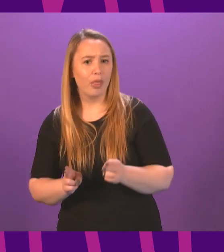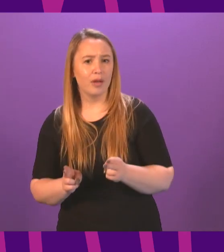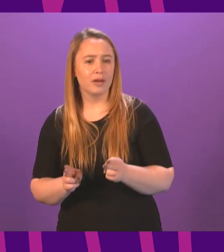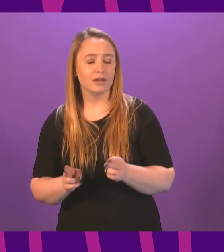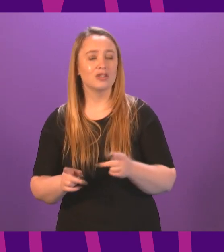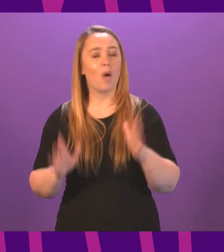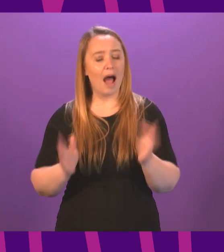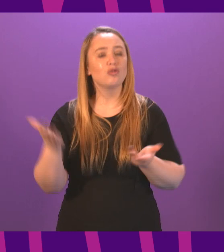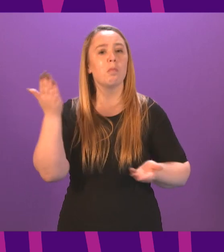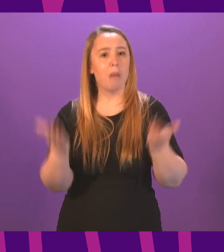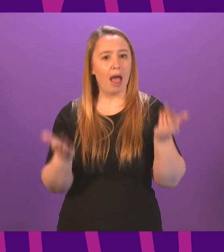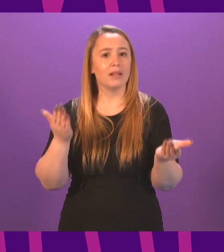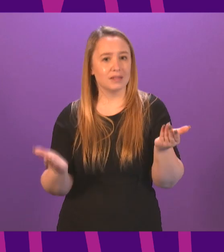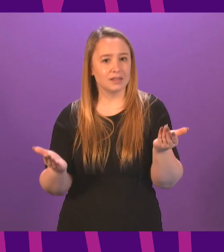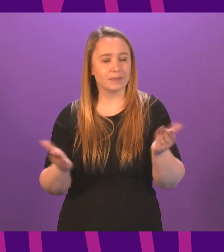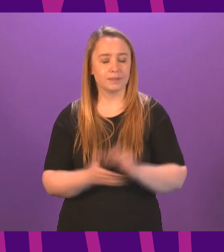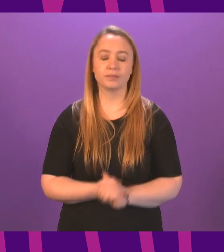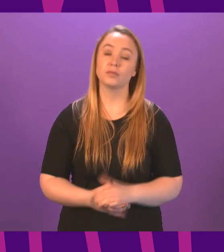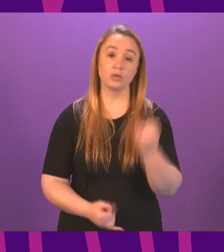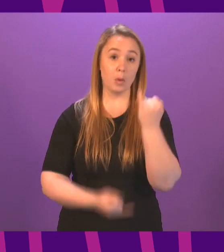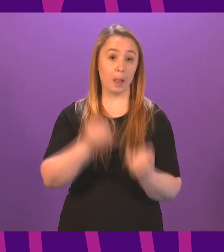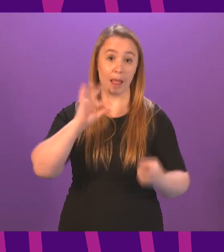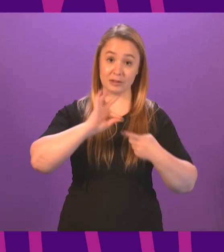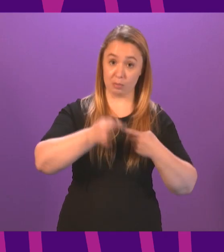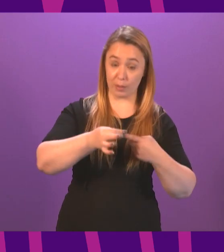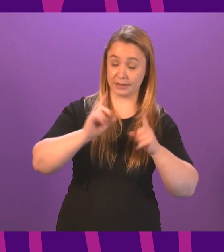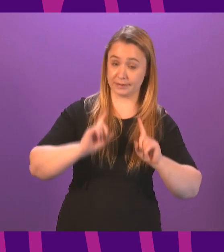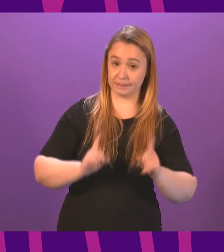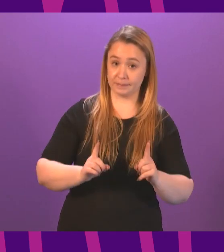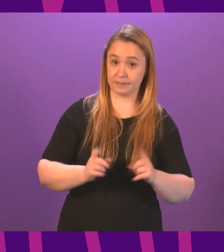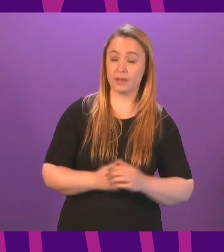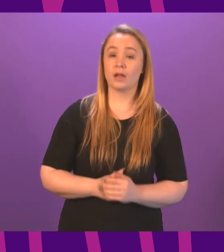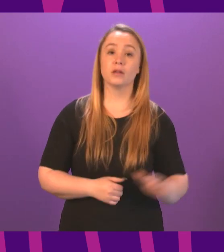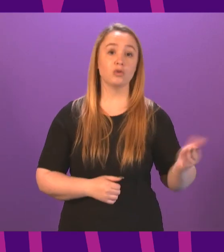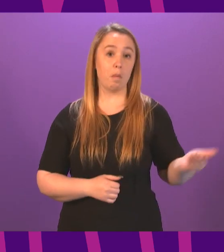I know that businesses are struggling and that they are anxious and stressed, which